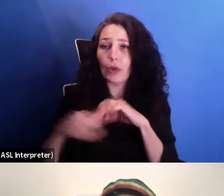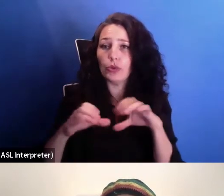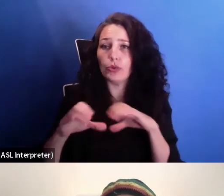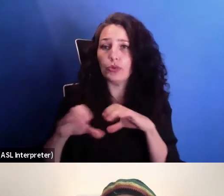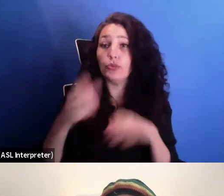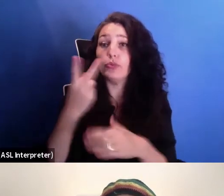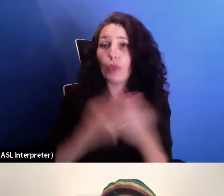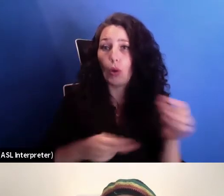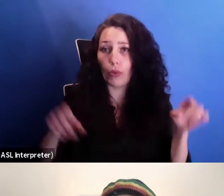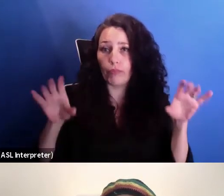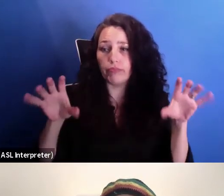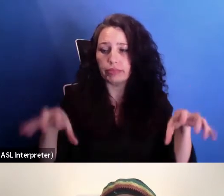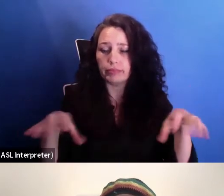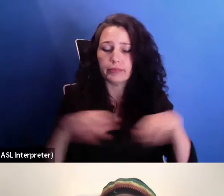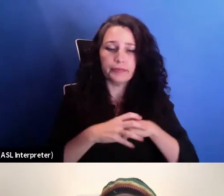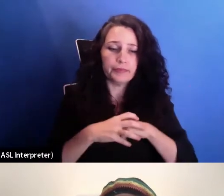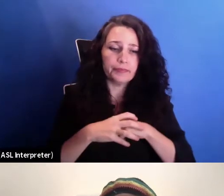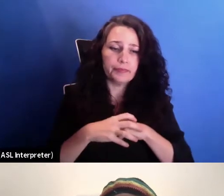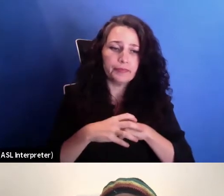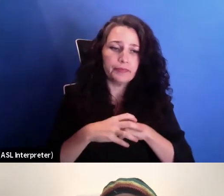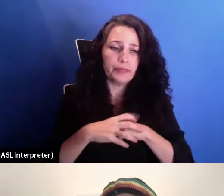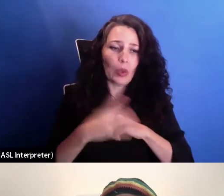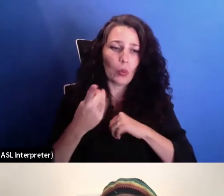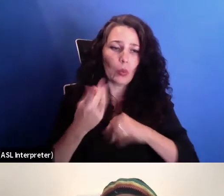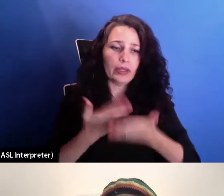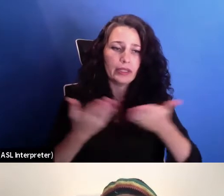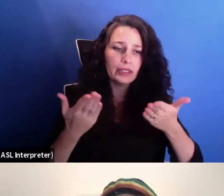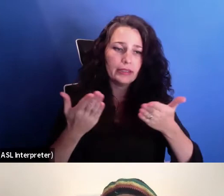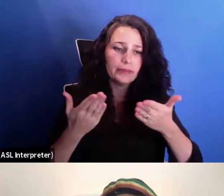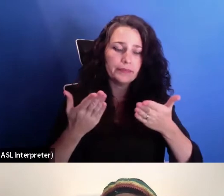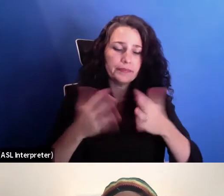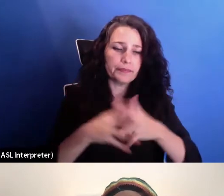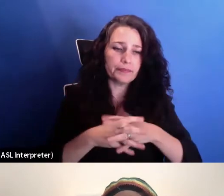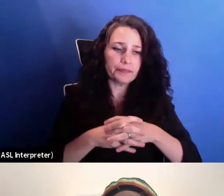And one of the things that we figured out how to do